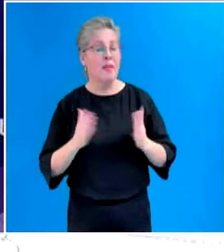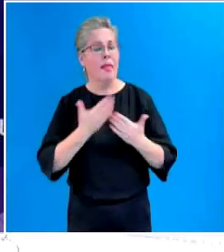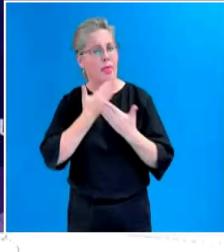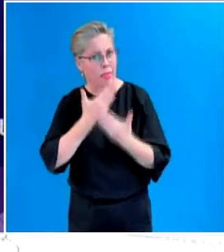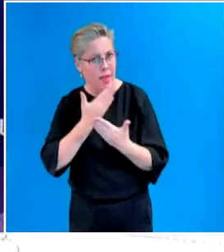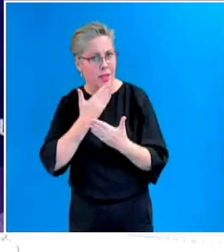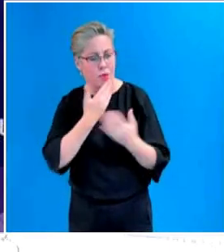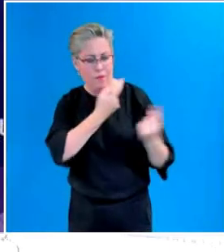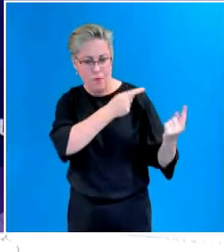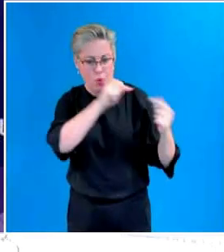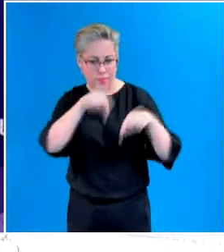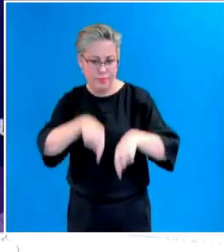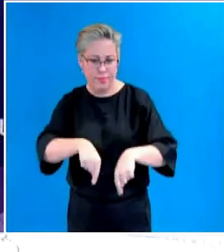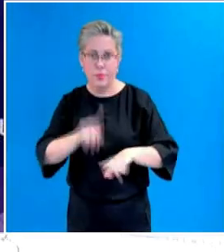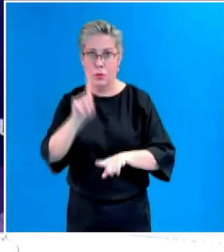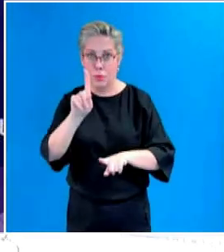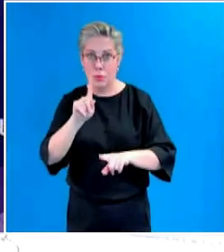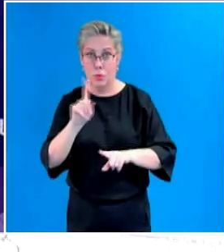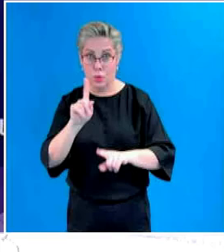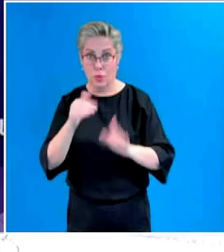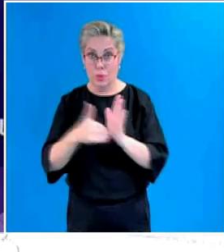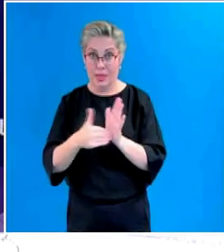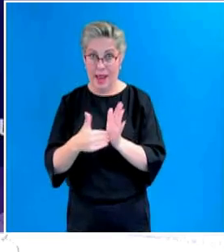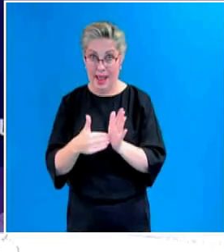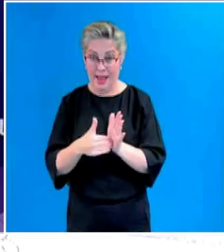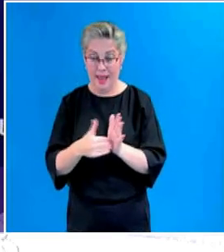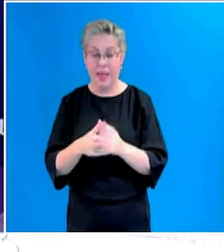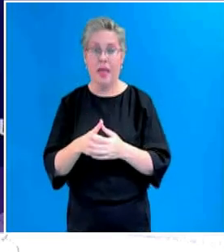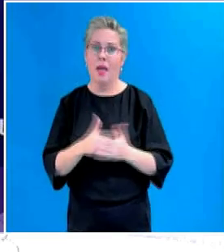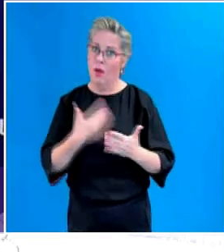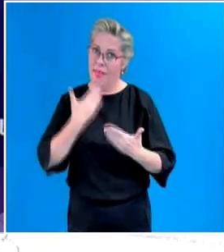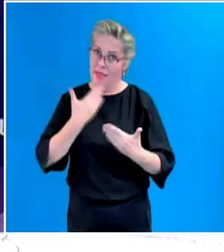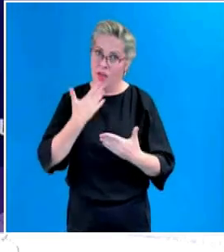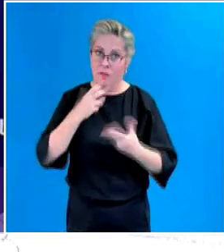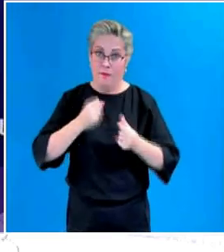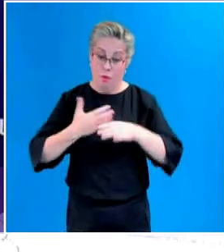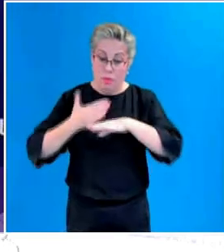We are grateful for the preparation that you have obviously undertaken and for